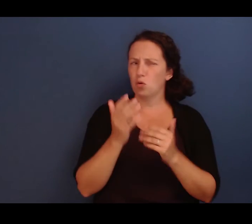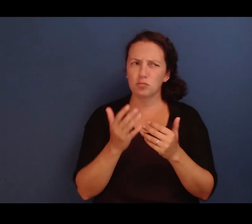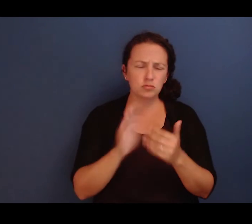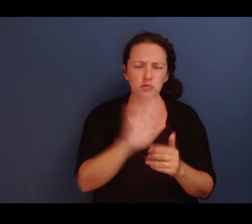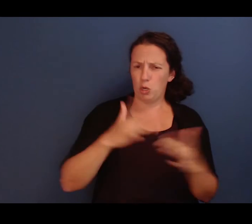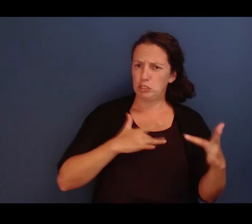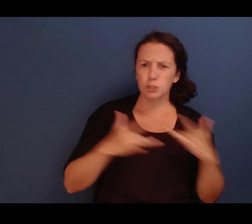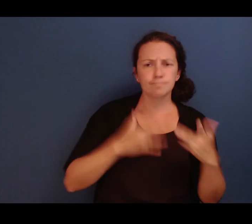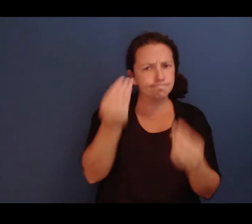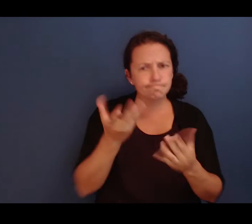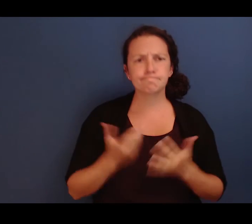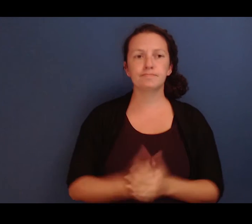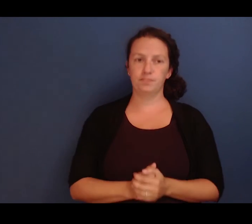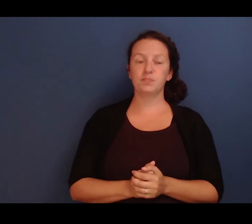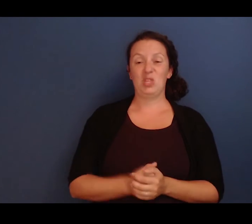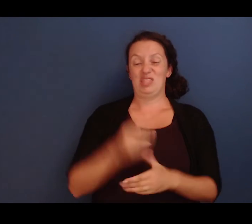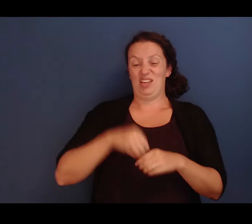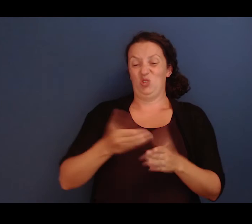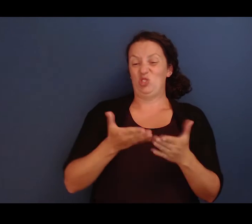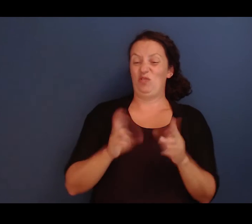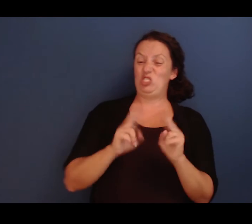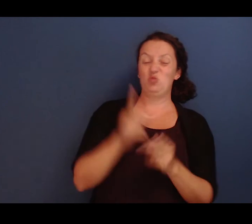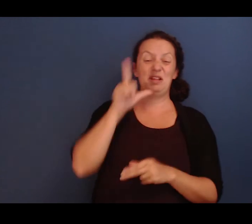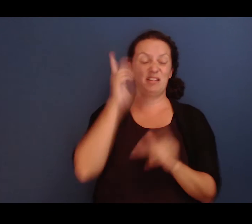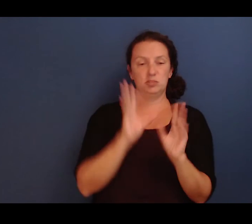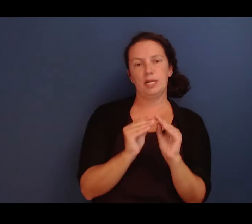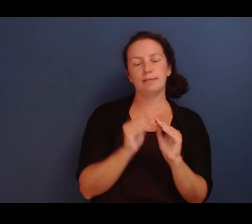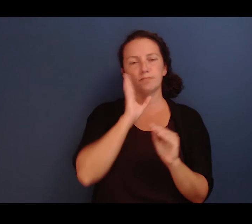We're most likely holding our Inservice Union Lunch Meeting virtually again this year, but